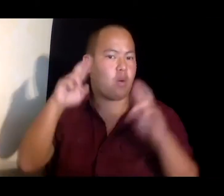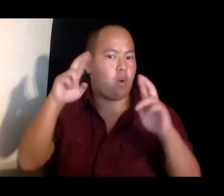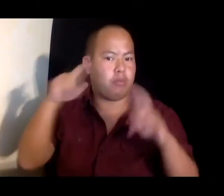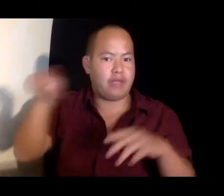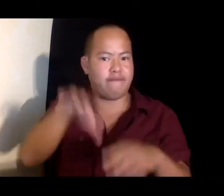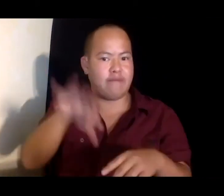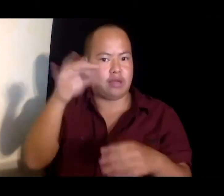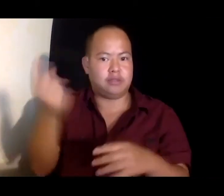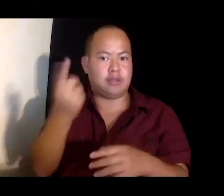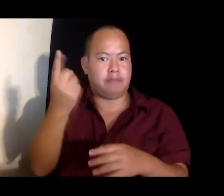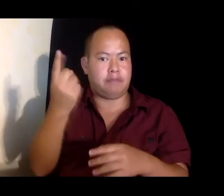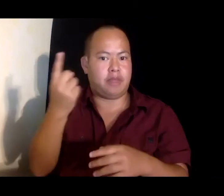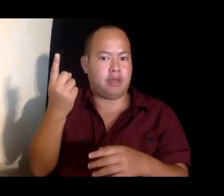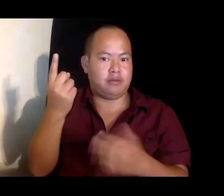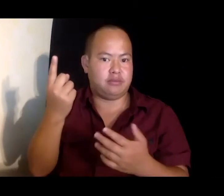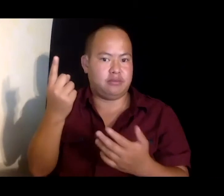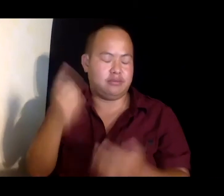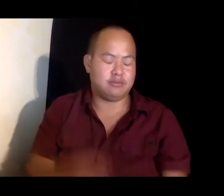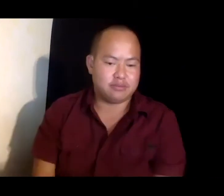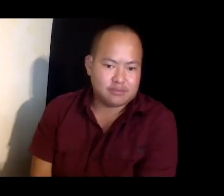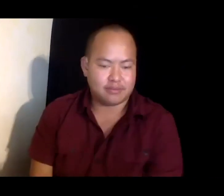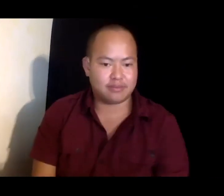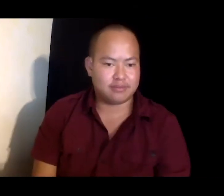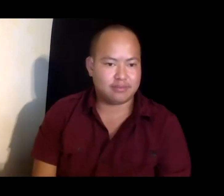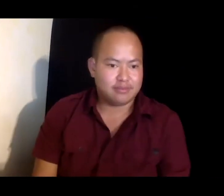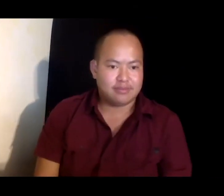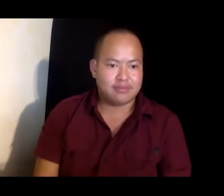Yes, because-- (sign language)